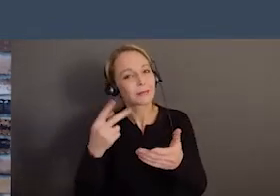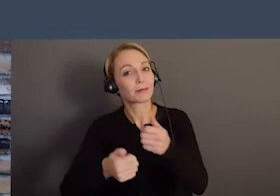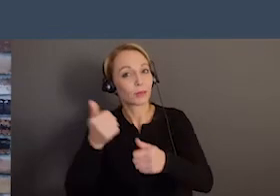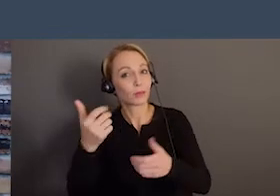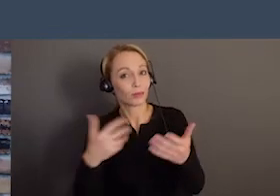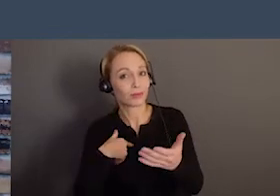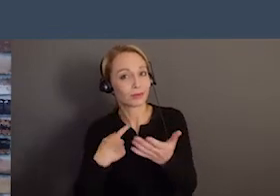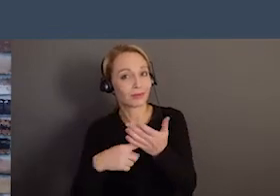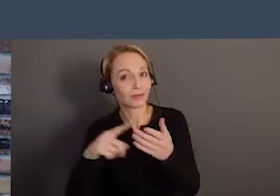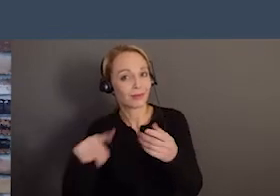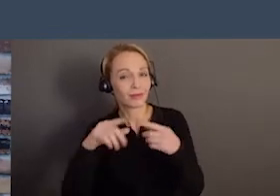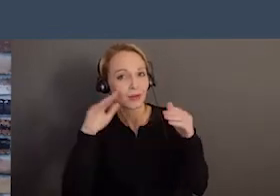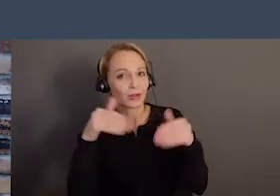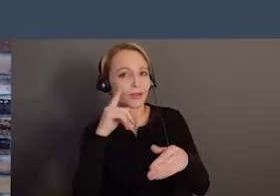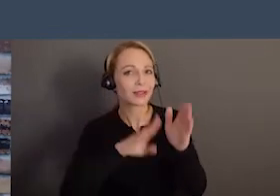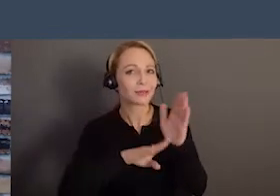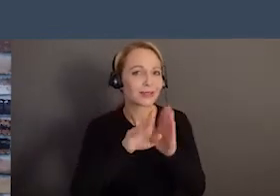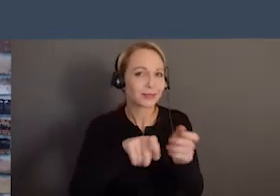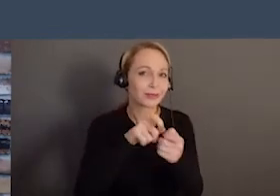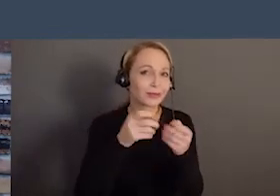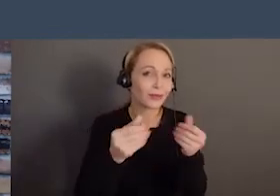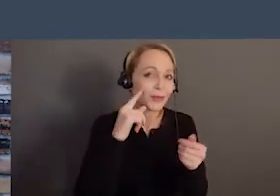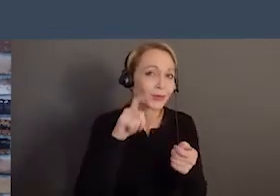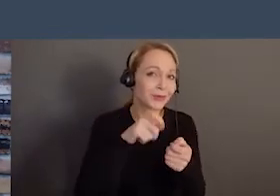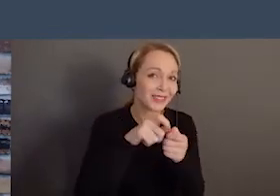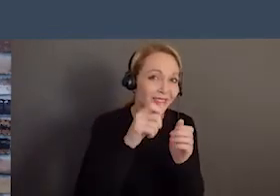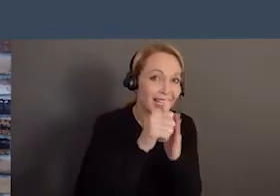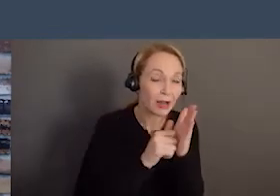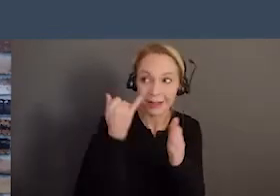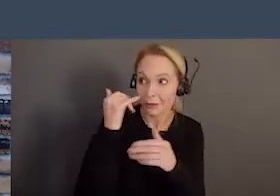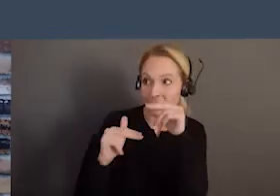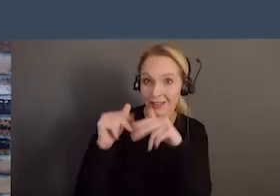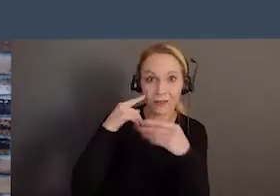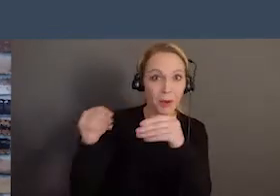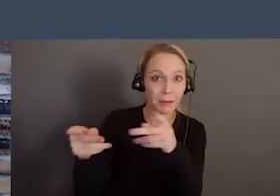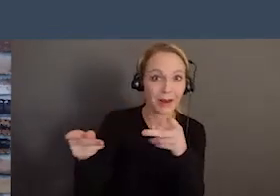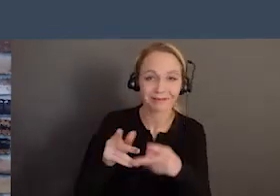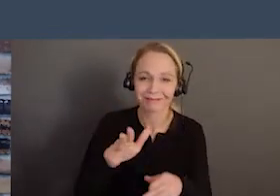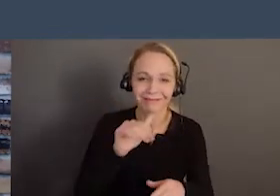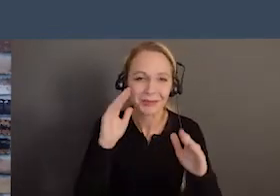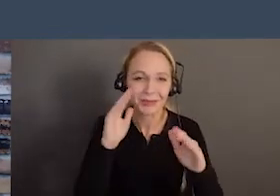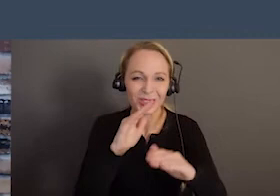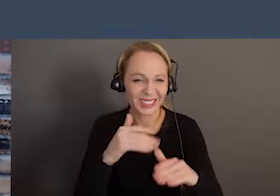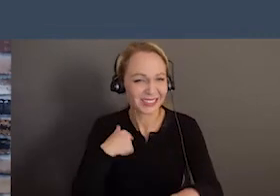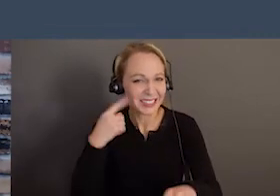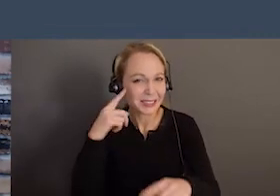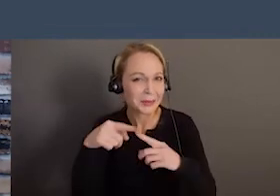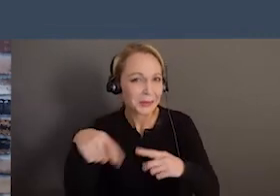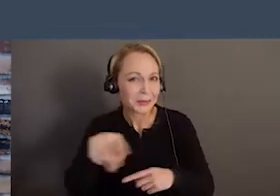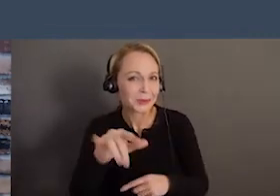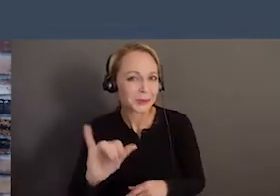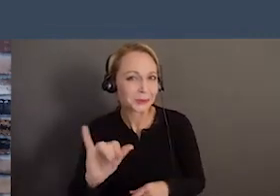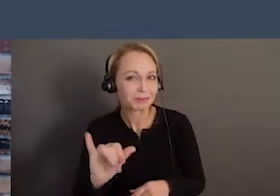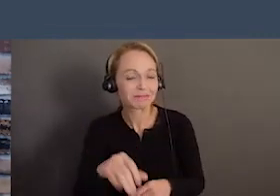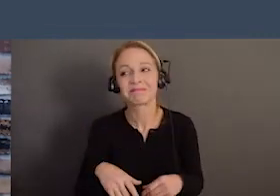IS FOCUSED ON DIGITAL EXPERIENCES FOR THE ACCOUNT. IF YOU ARE BUILDING FOR THE MARKETPLACE, DON'T WORRY, WE HAVE YOU IN MIND.